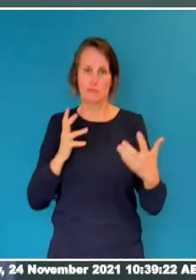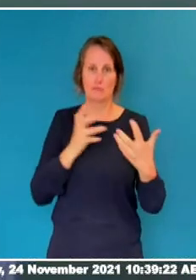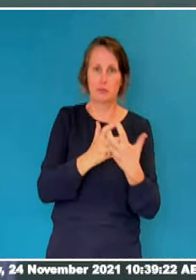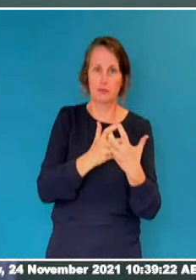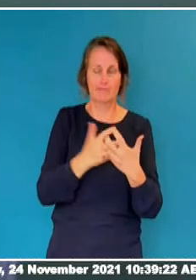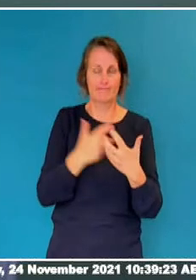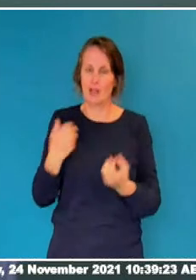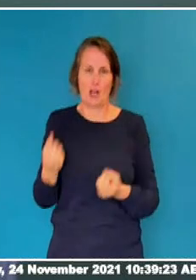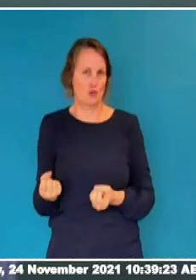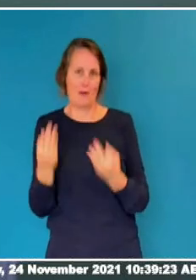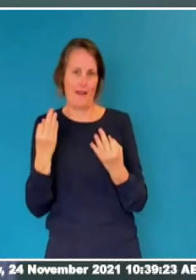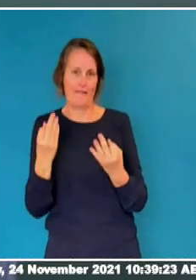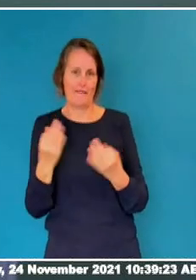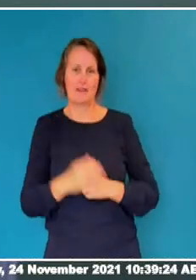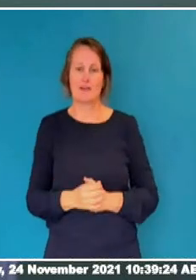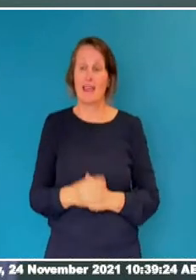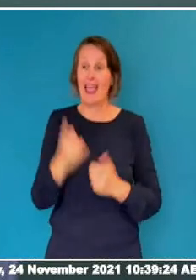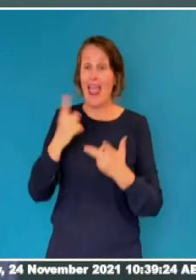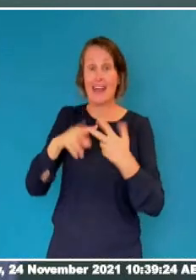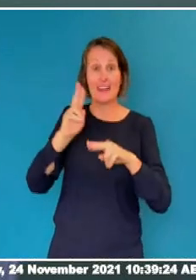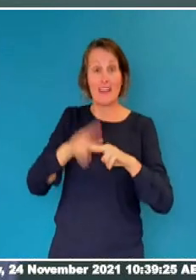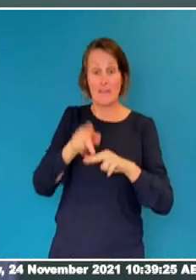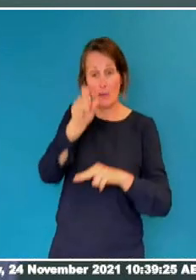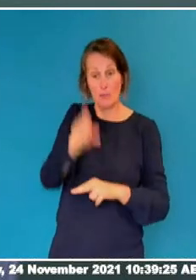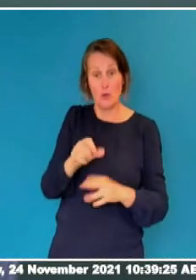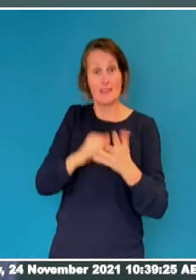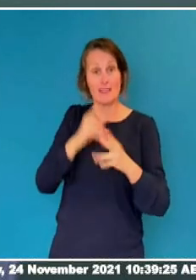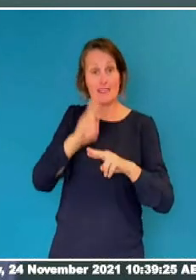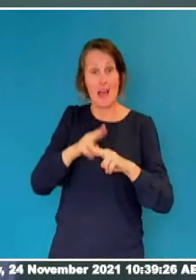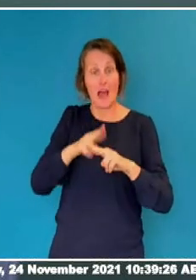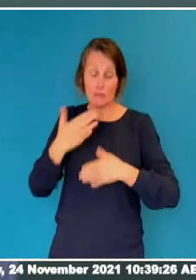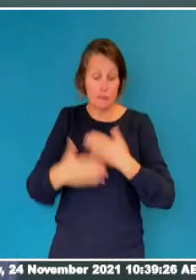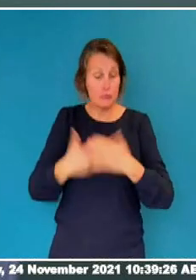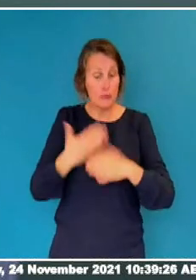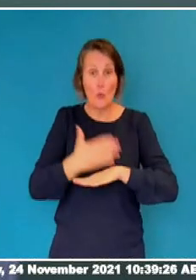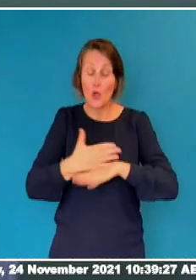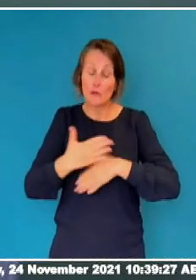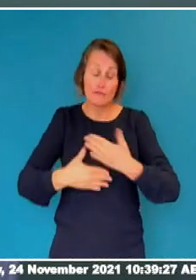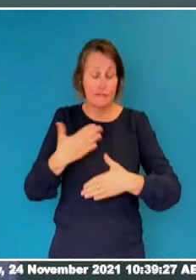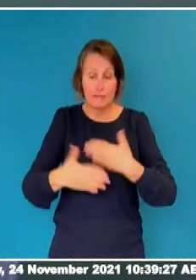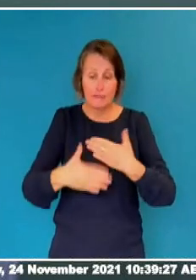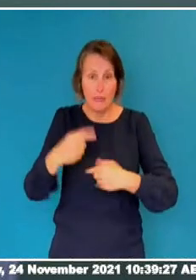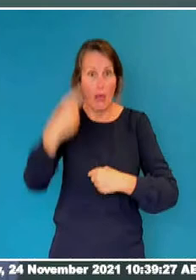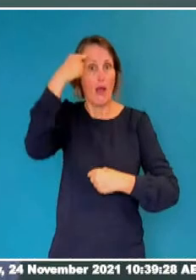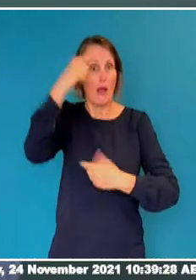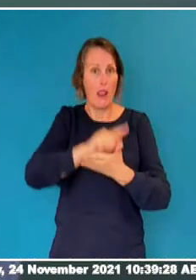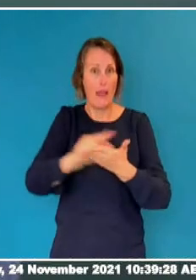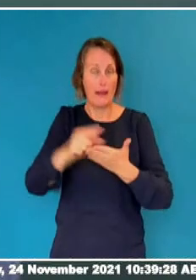during the course of employment by employees for adjustments once they actually get on the job? MR CAWOOD: I don't have that.